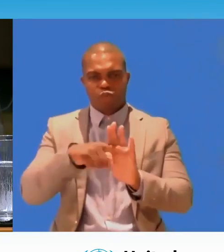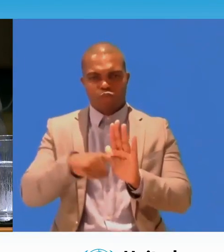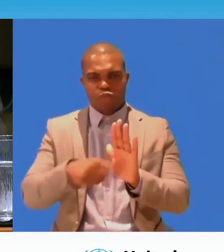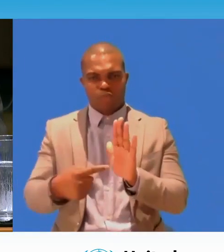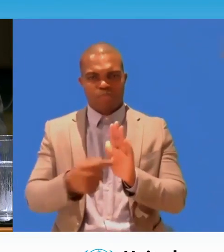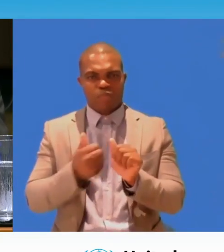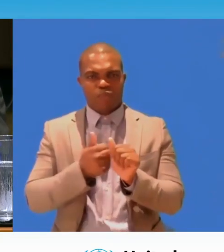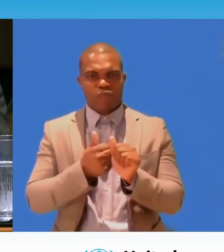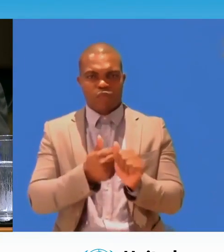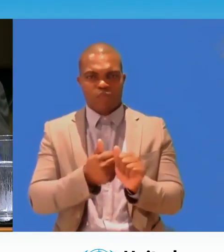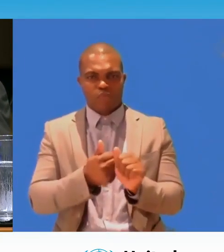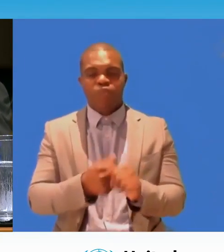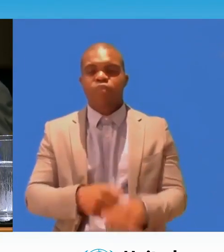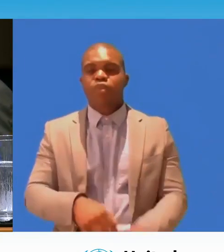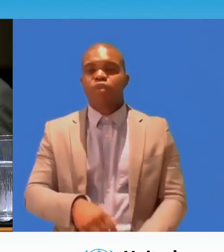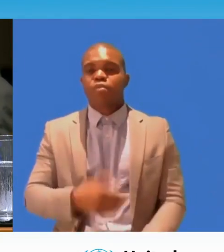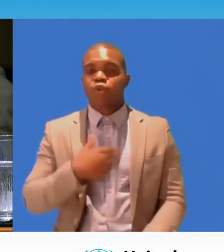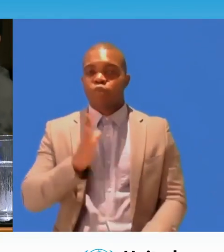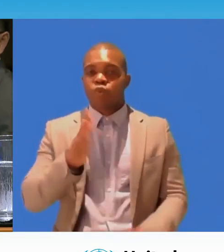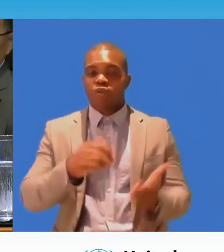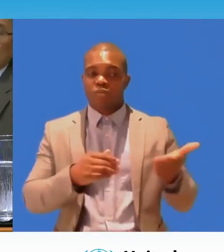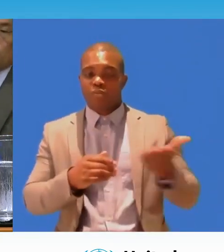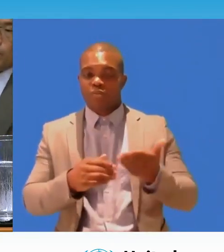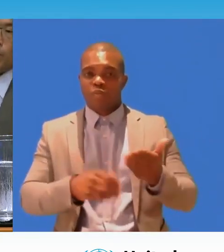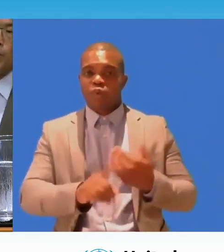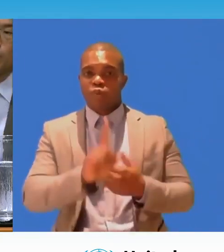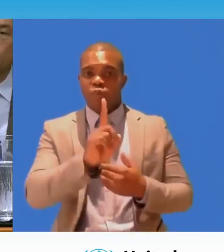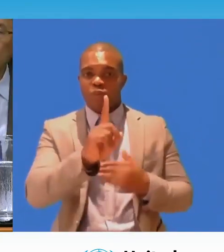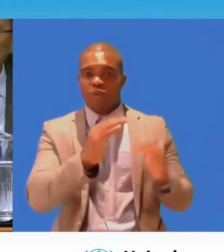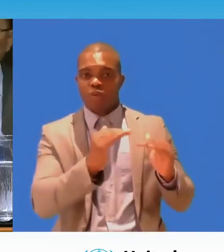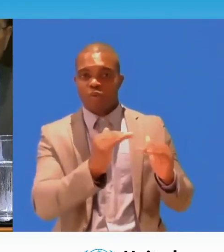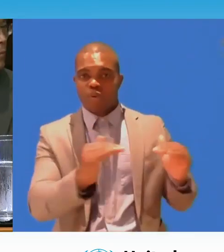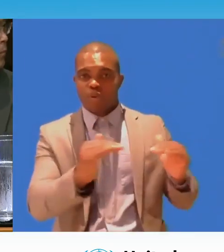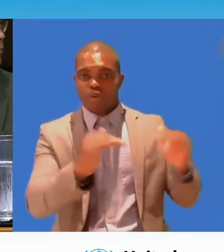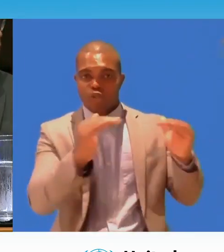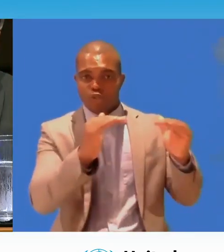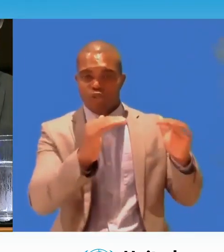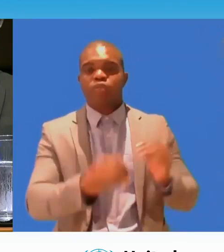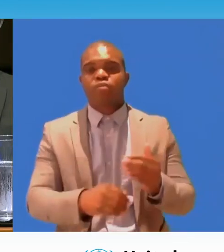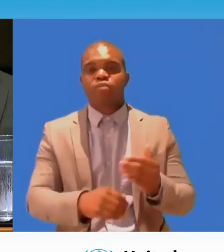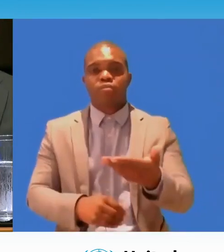and one National human rights institution to take the floor in a moment I shall shortly call